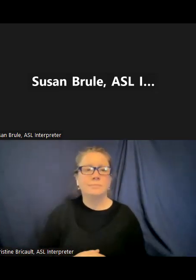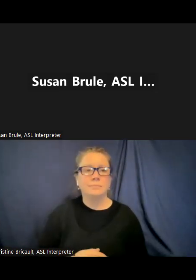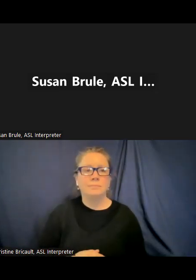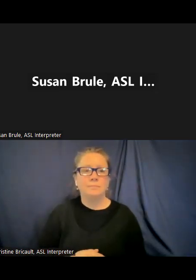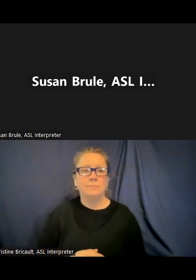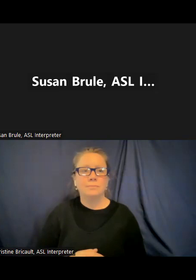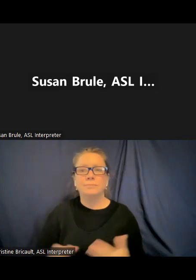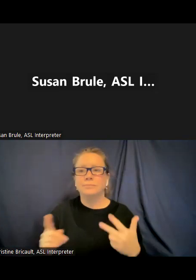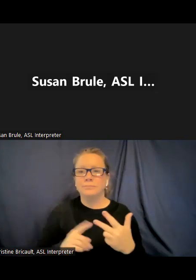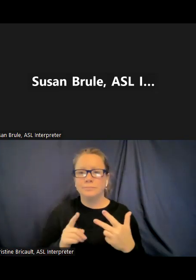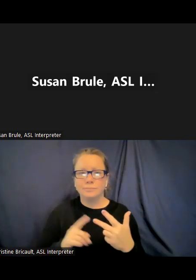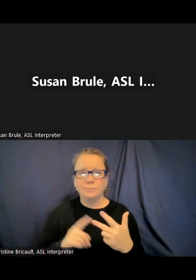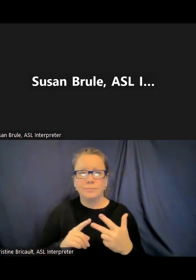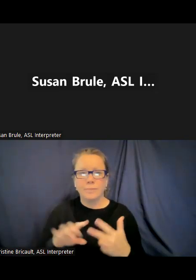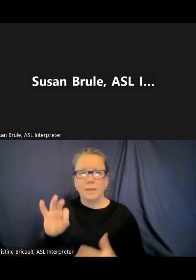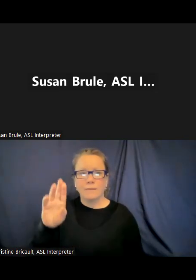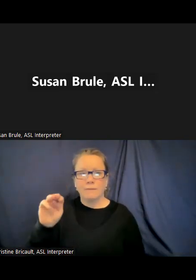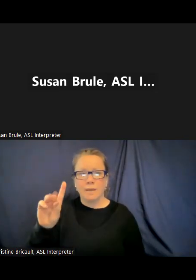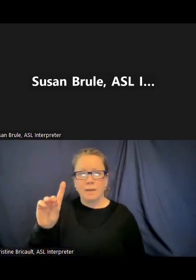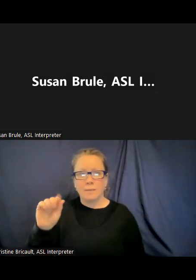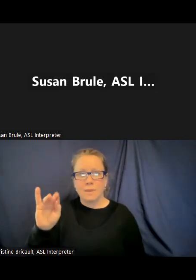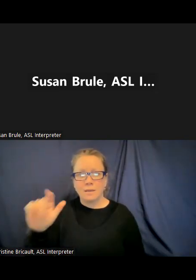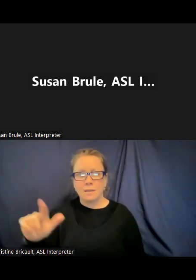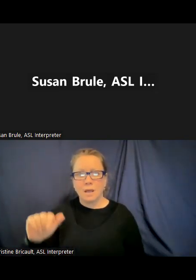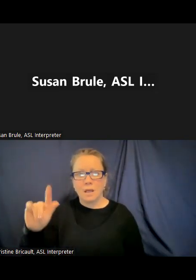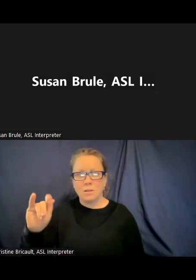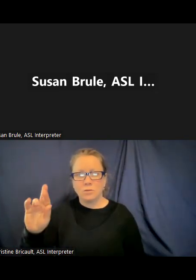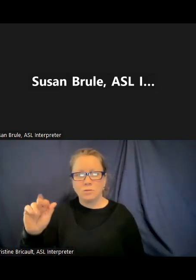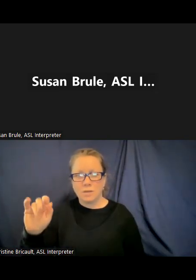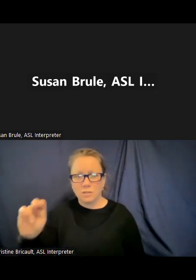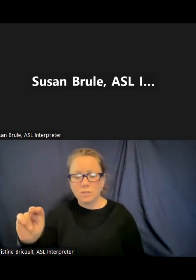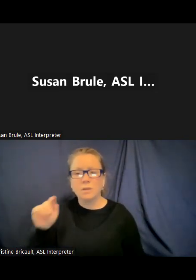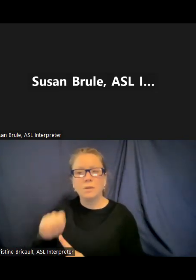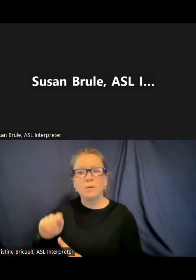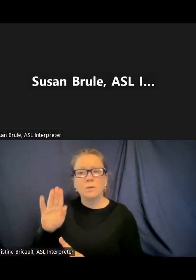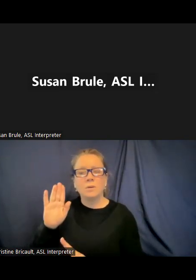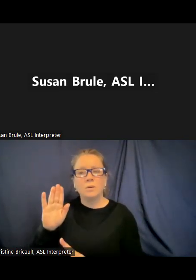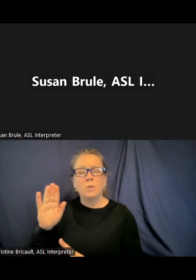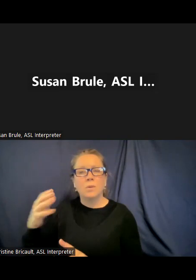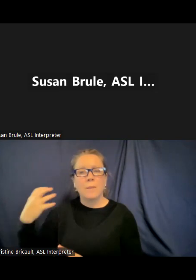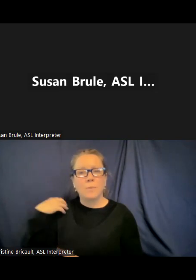And then the last one, fundamental alteration. In the employment context you're going to see it a